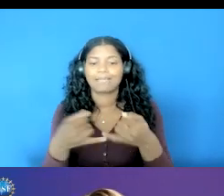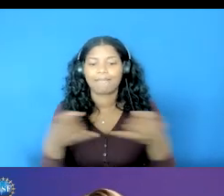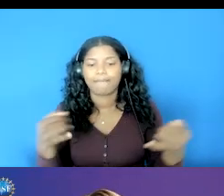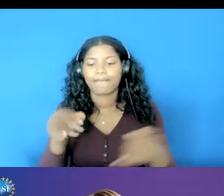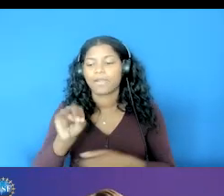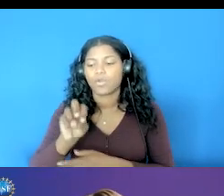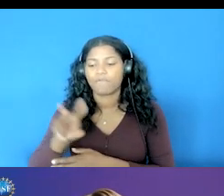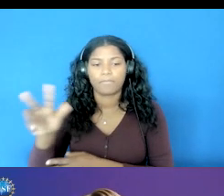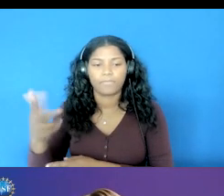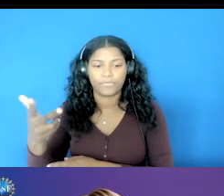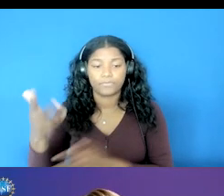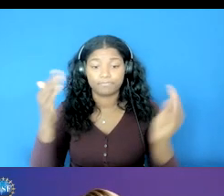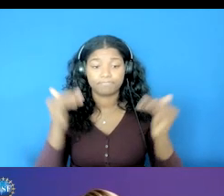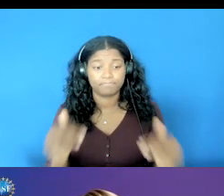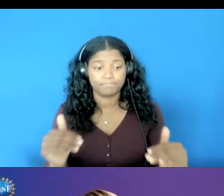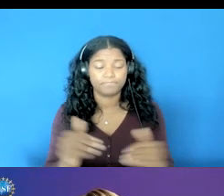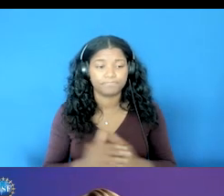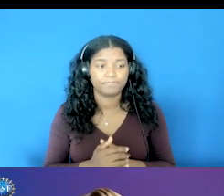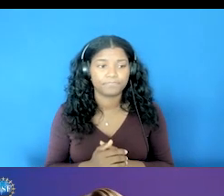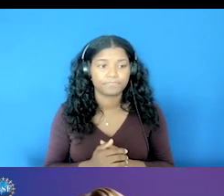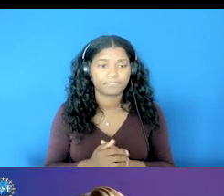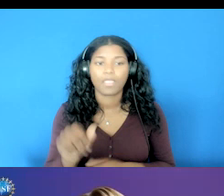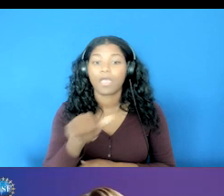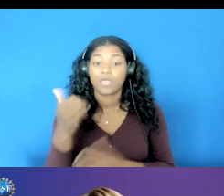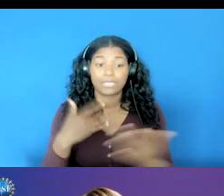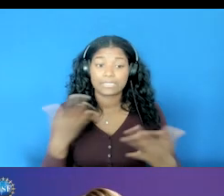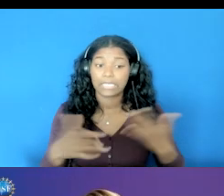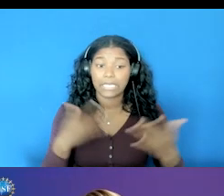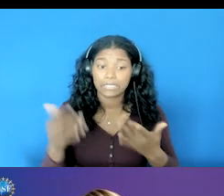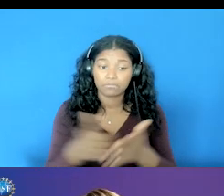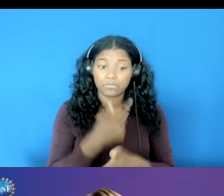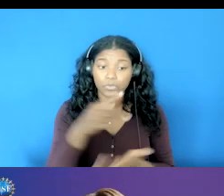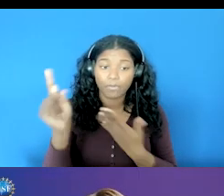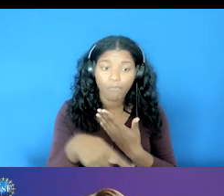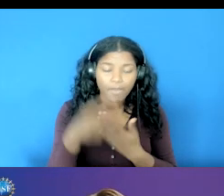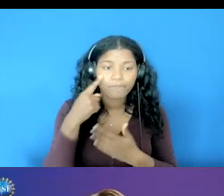Next. Another exciting new program for new faculty